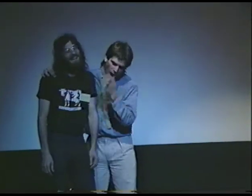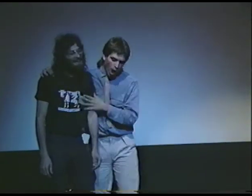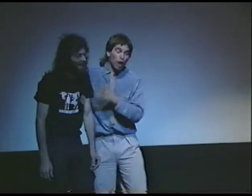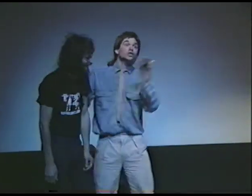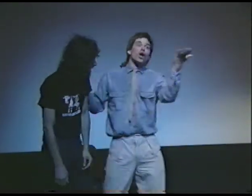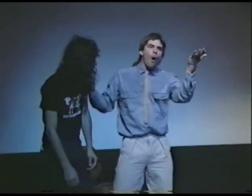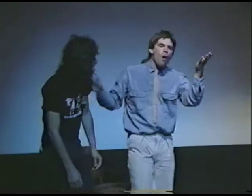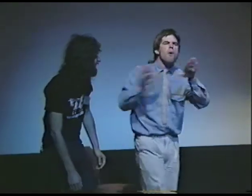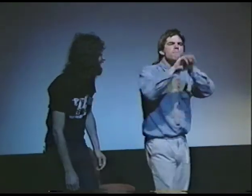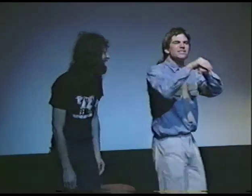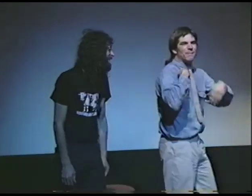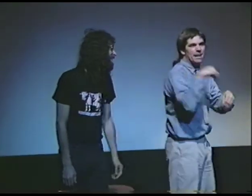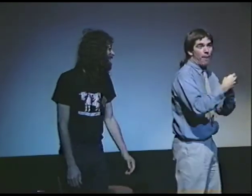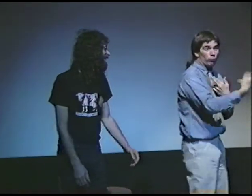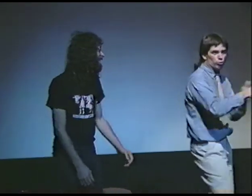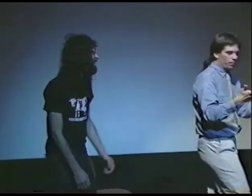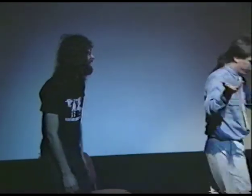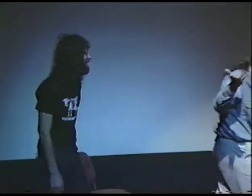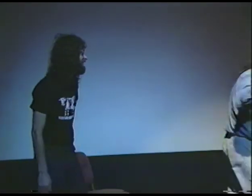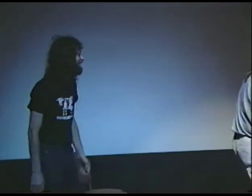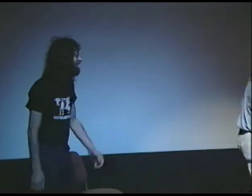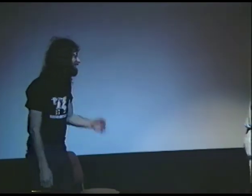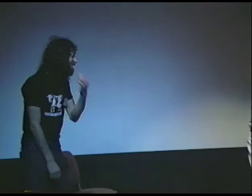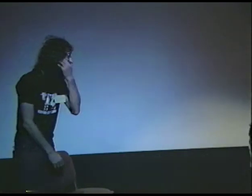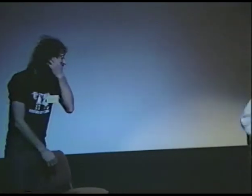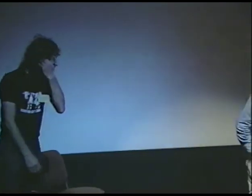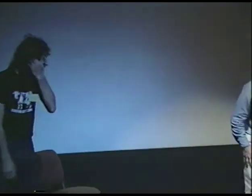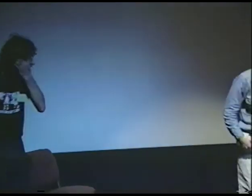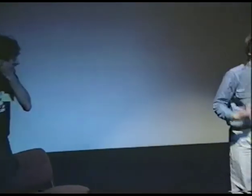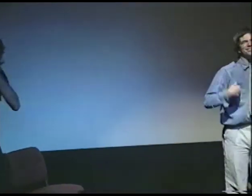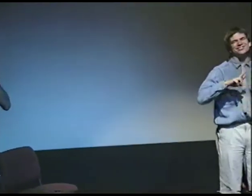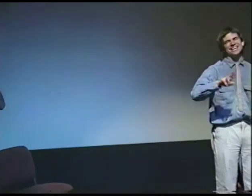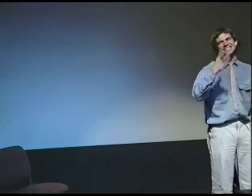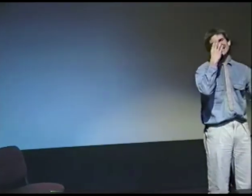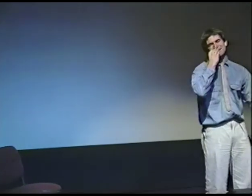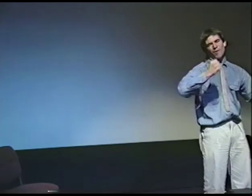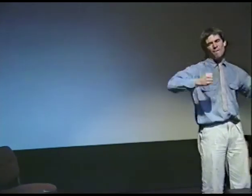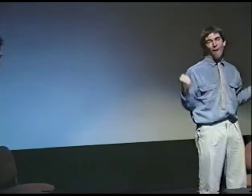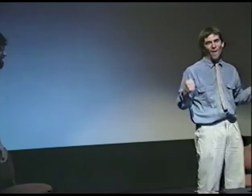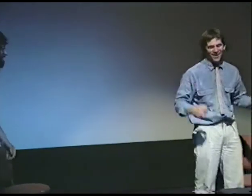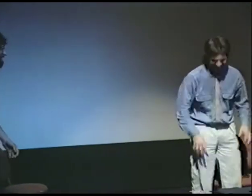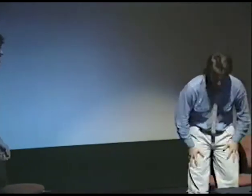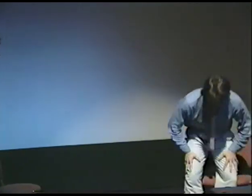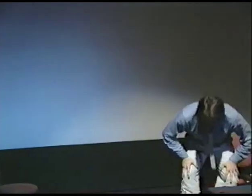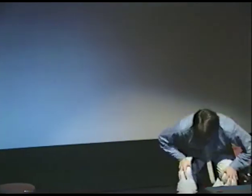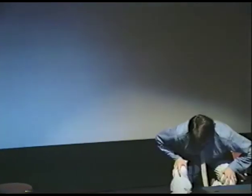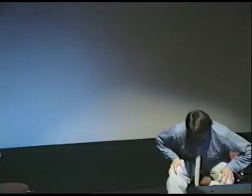He has insomnia. So pretend we're in my bedroom. I'm just about ready to go to sleep.